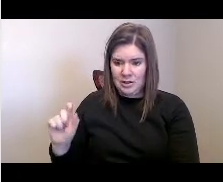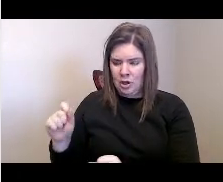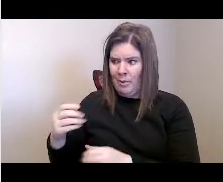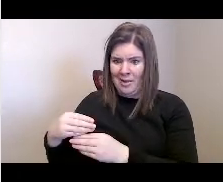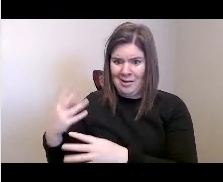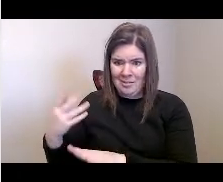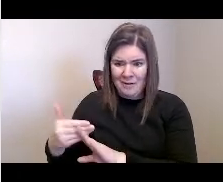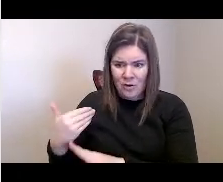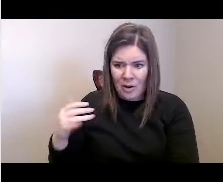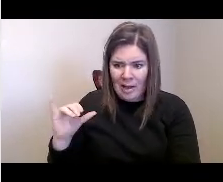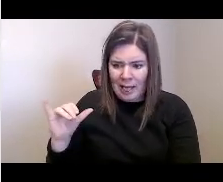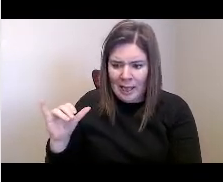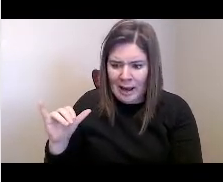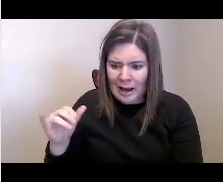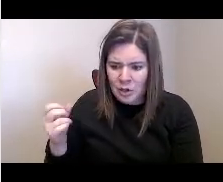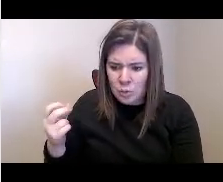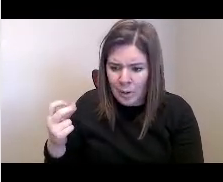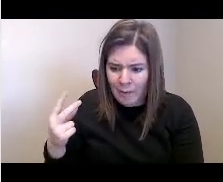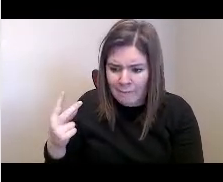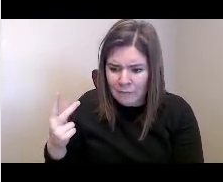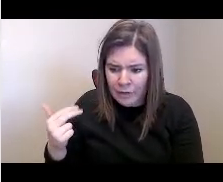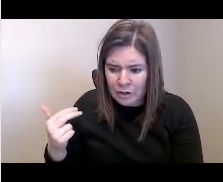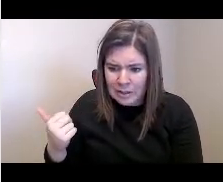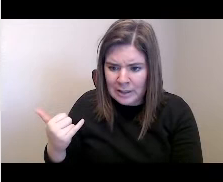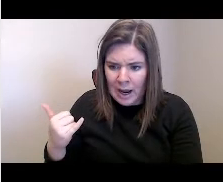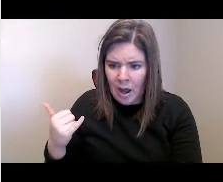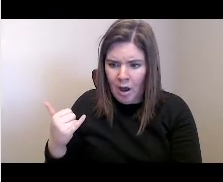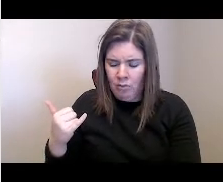a dozen of them there, before, and now there's just one for my group.